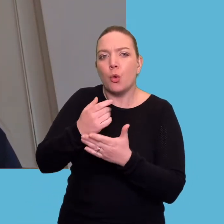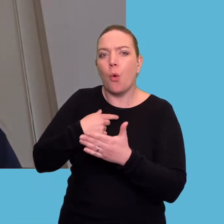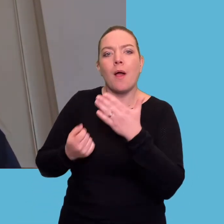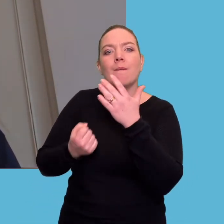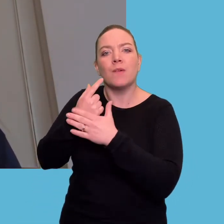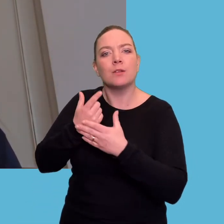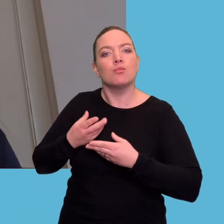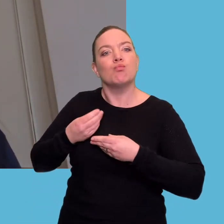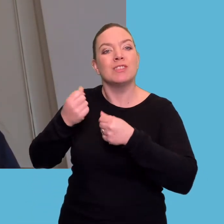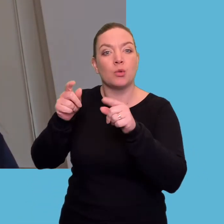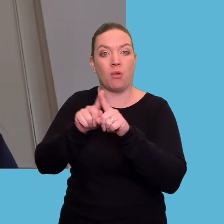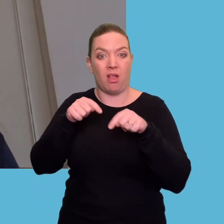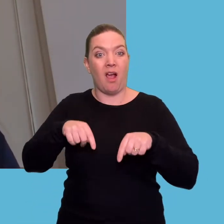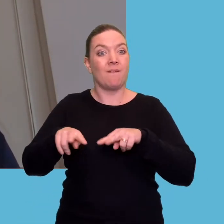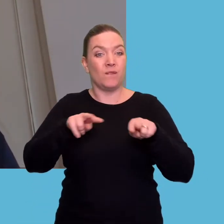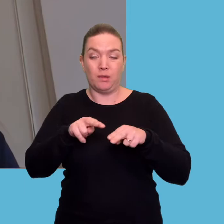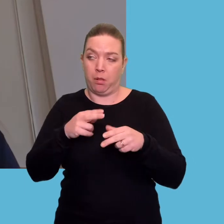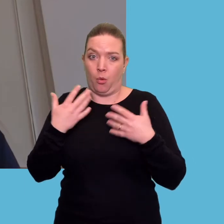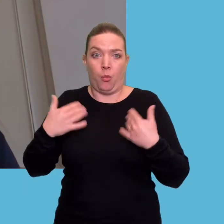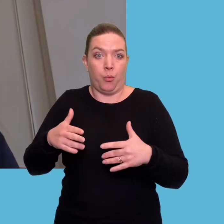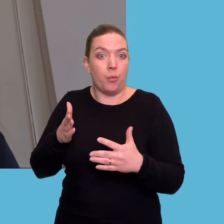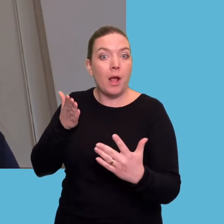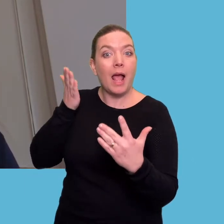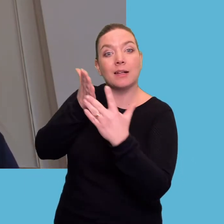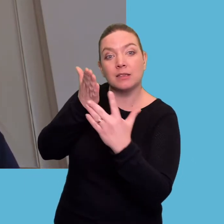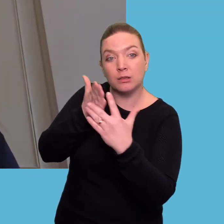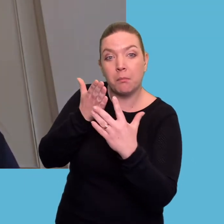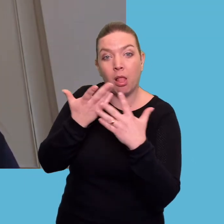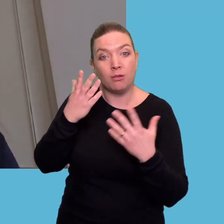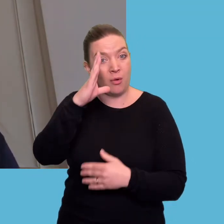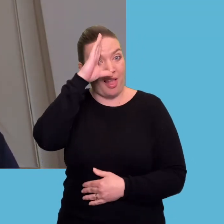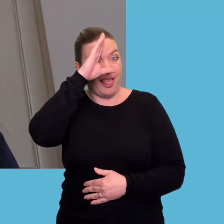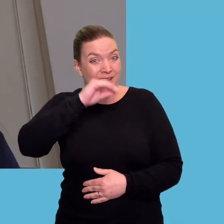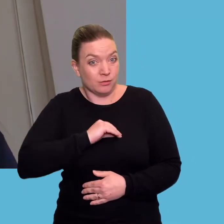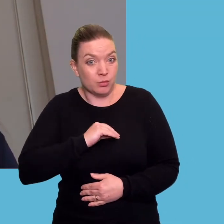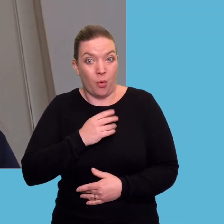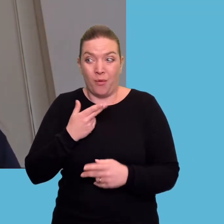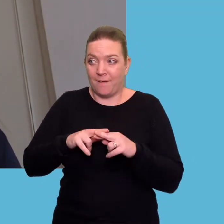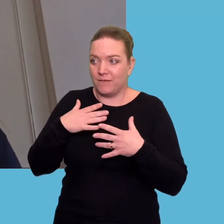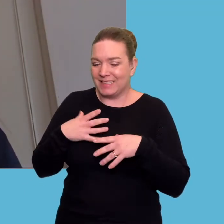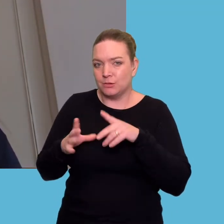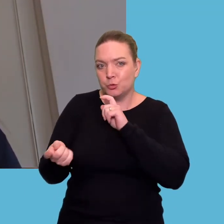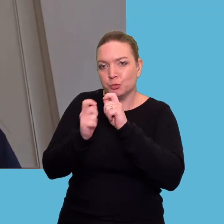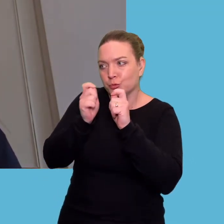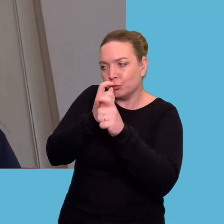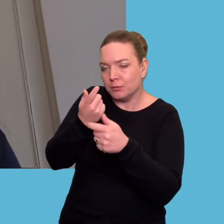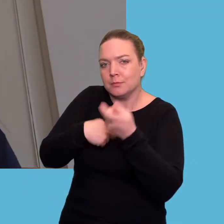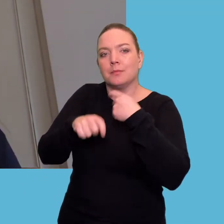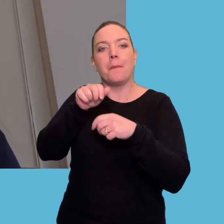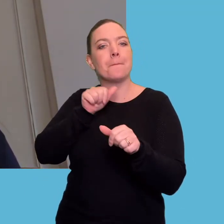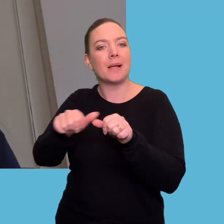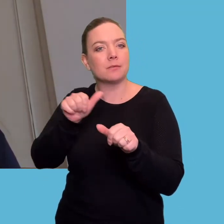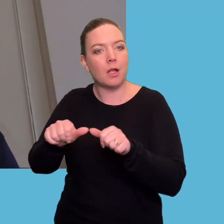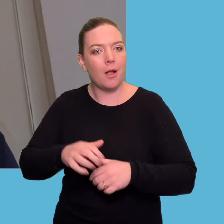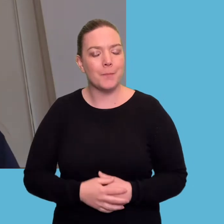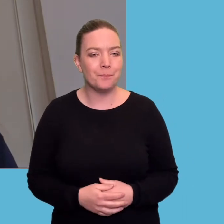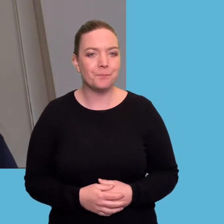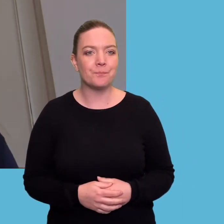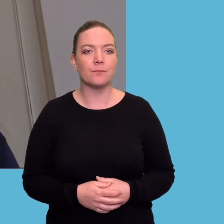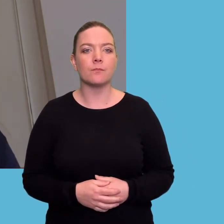We try to make our events and resources like this video as accessible as possible, so do let us know if you think there is something we could do better.